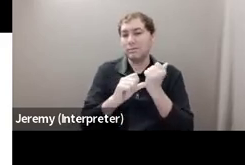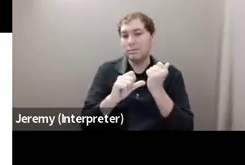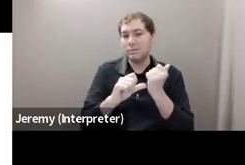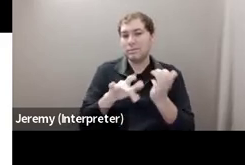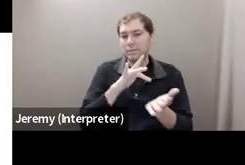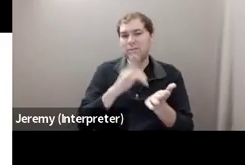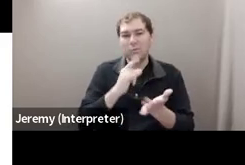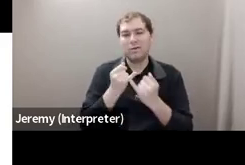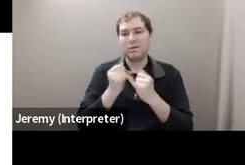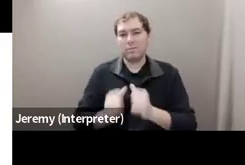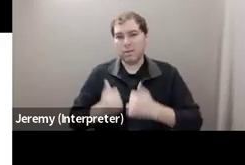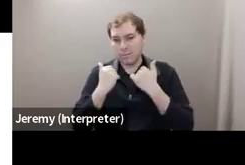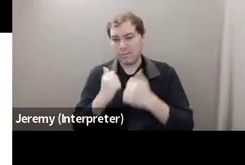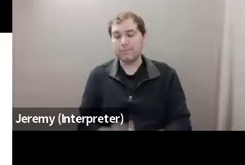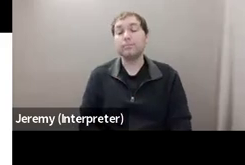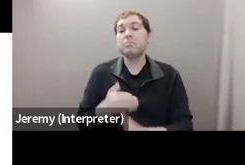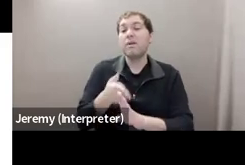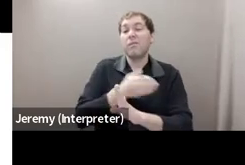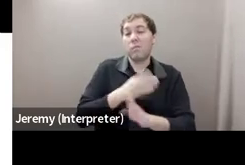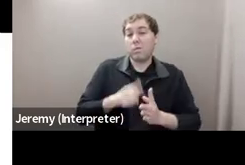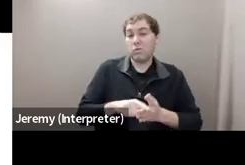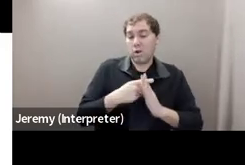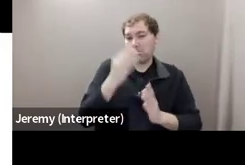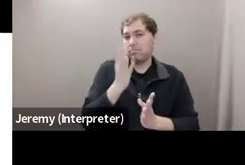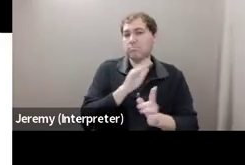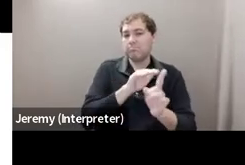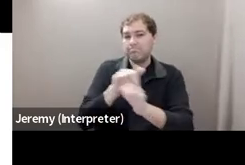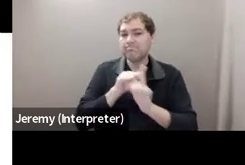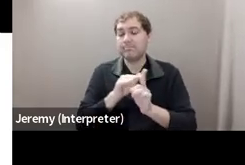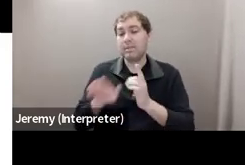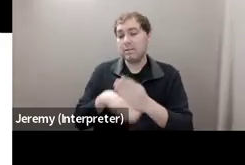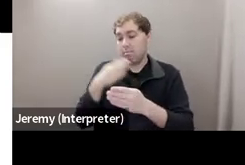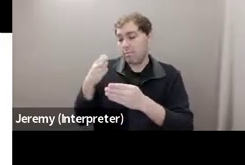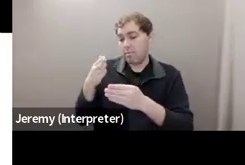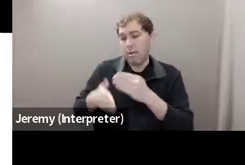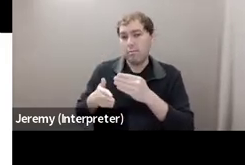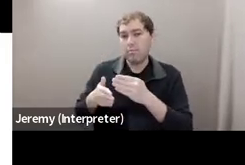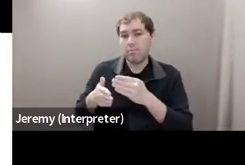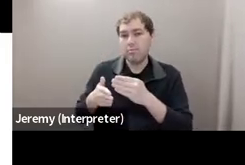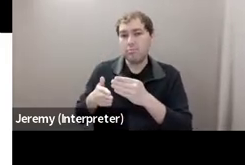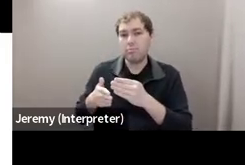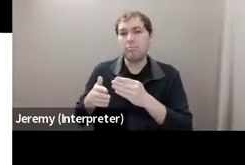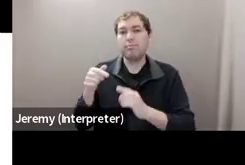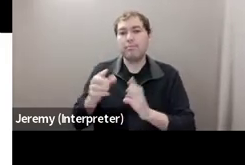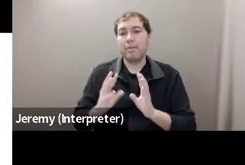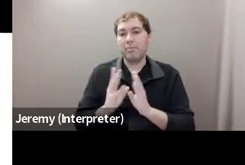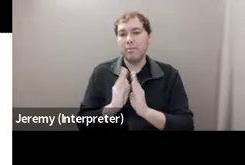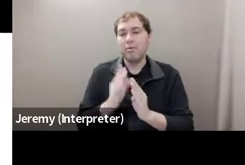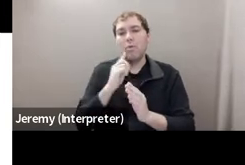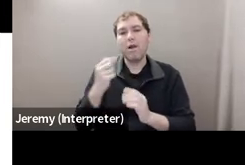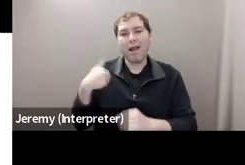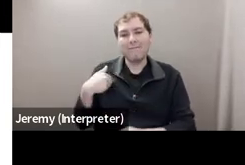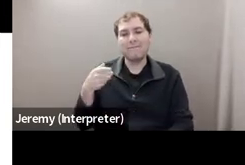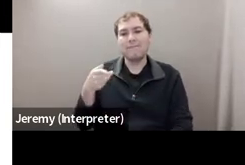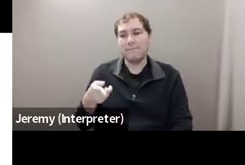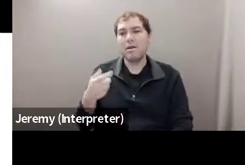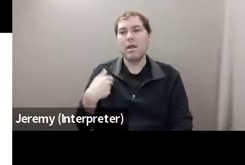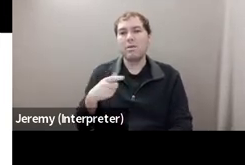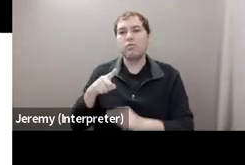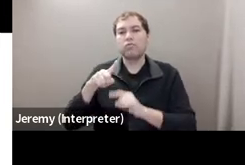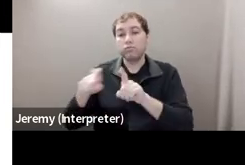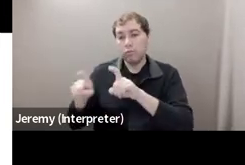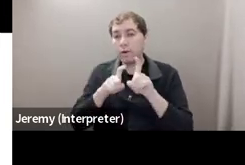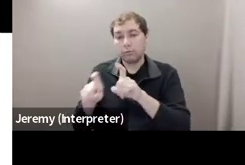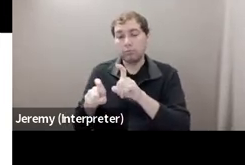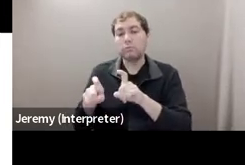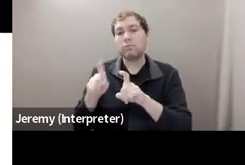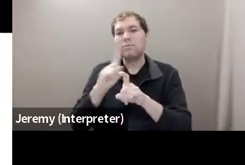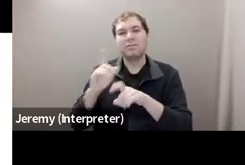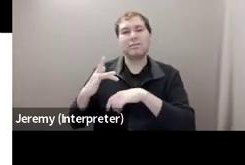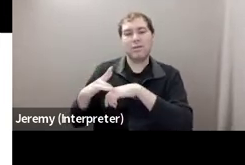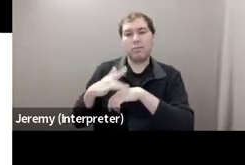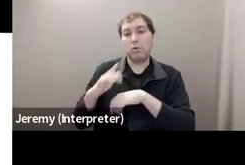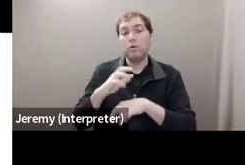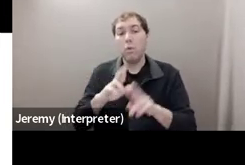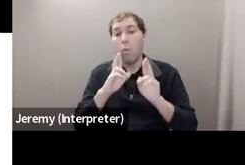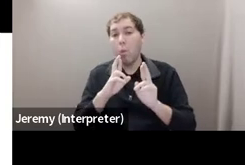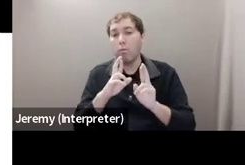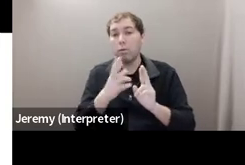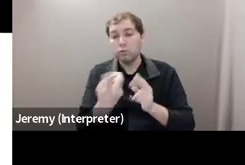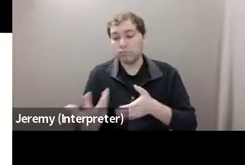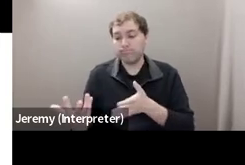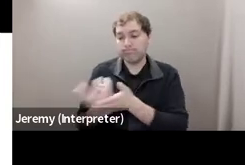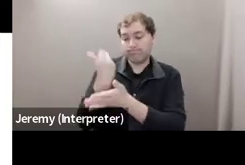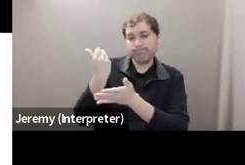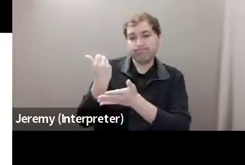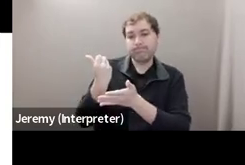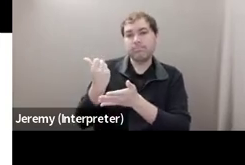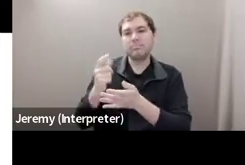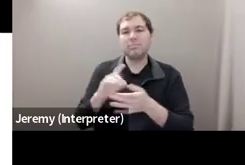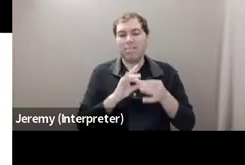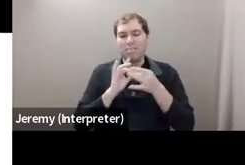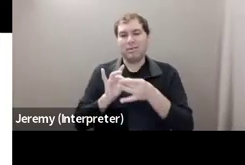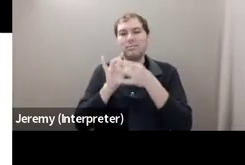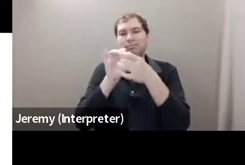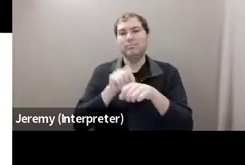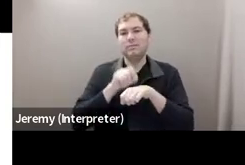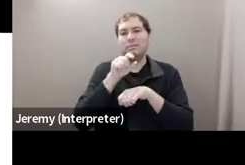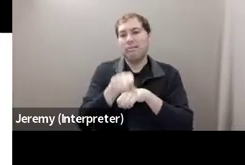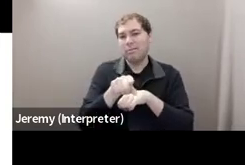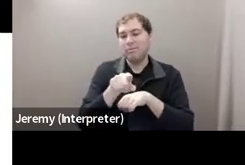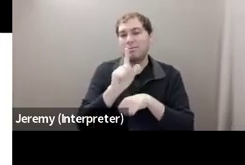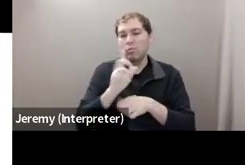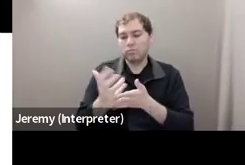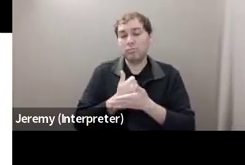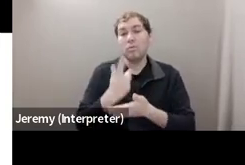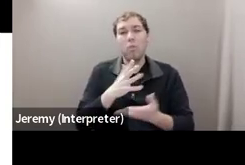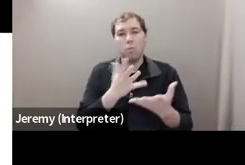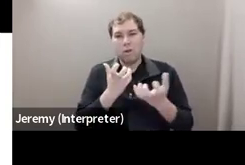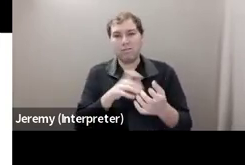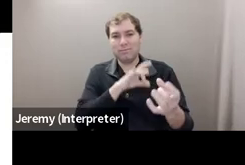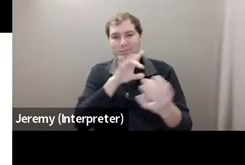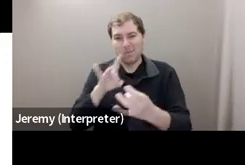Rebecca - APRIL: Before we get started, I wanna remind you that at the end of this session there will be a a survey available, and I really hope that all of you will take advantage. A link will be provided, and we would really like to get your feedback on these conversations.